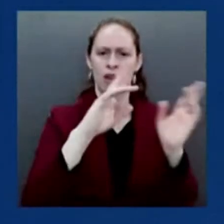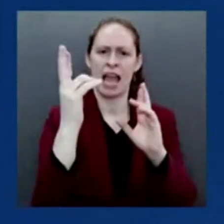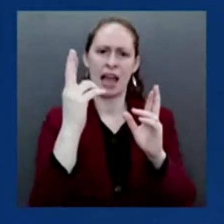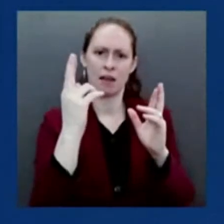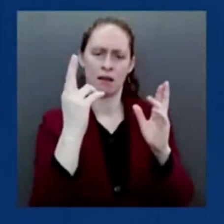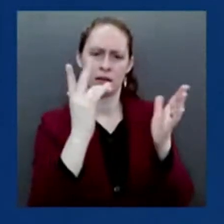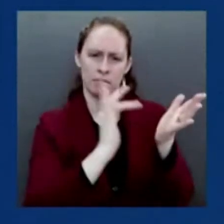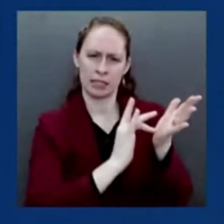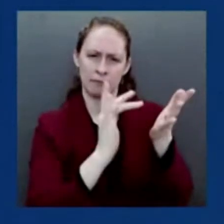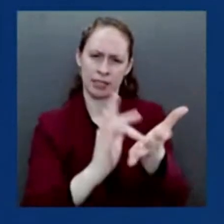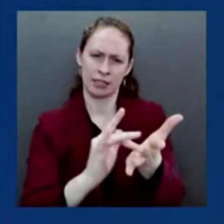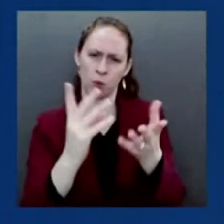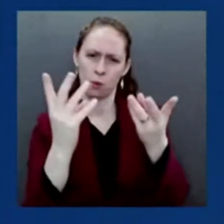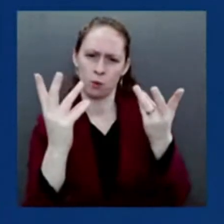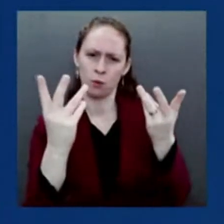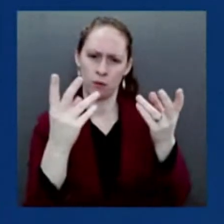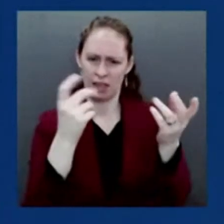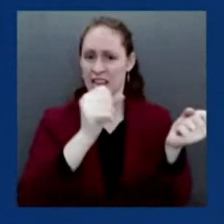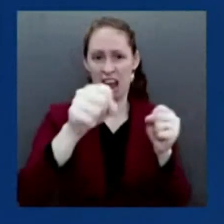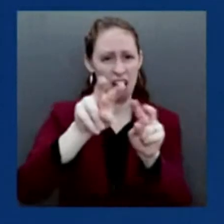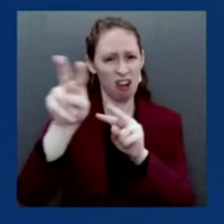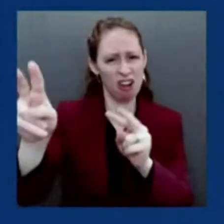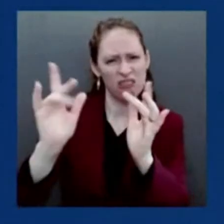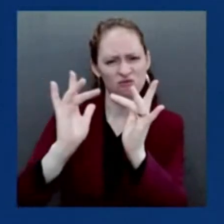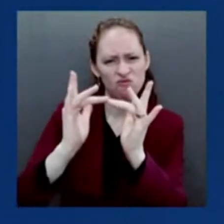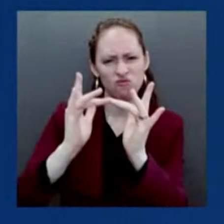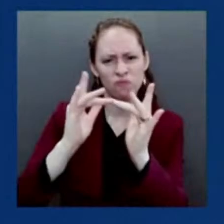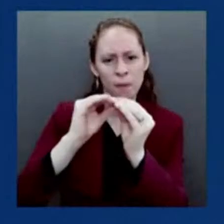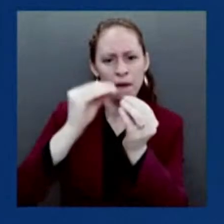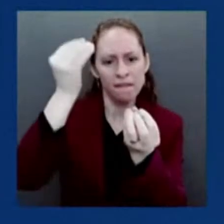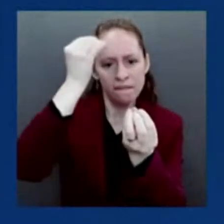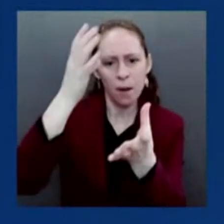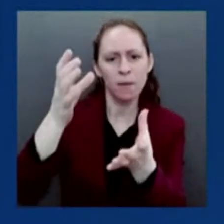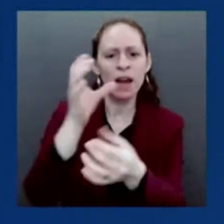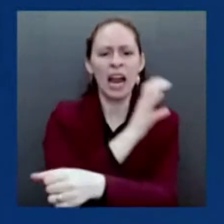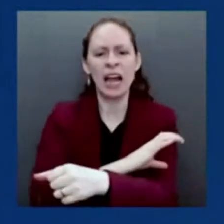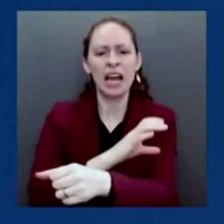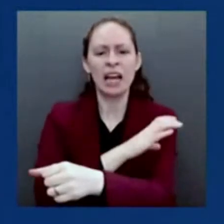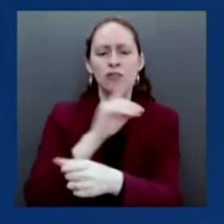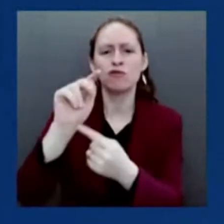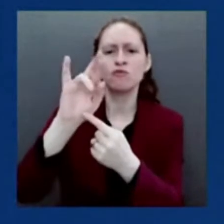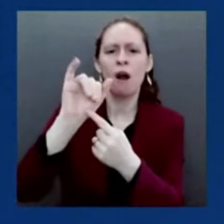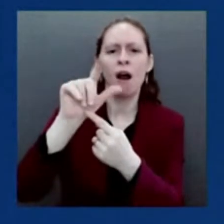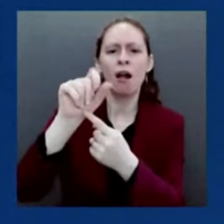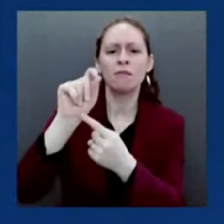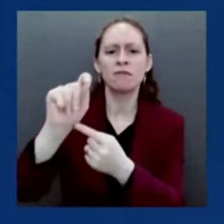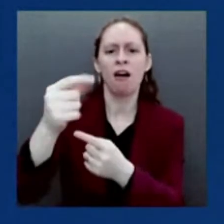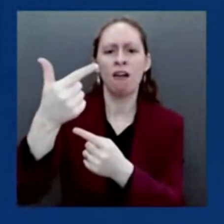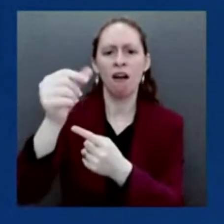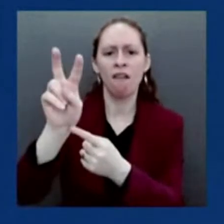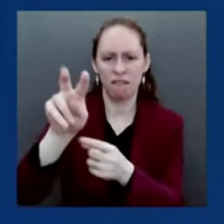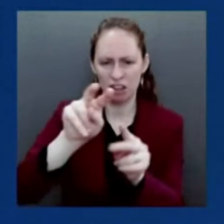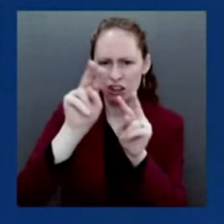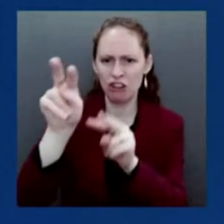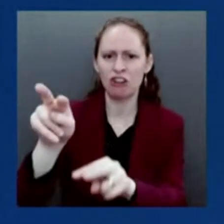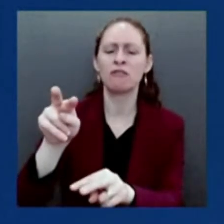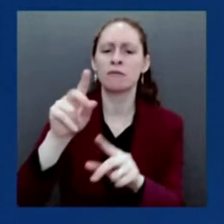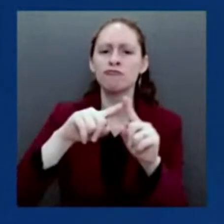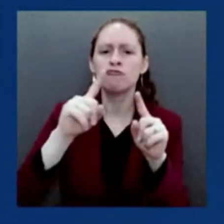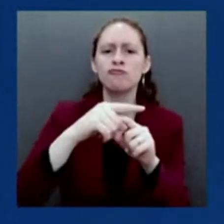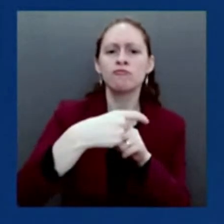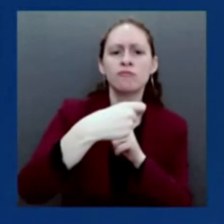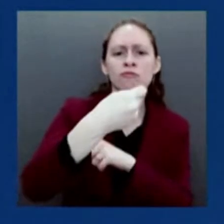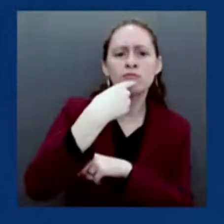TO SEE THE STATUS OF THAT.